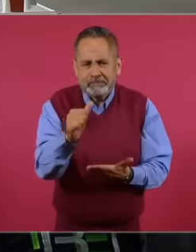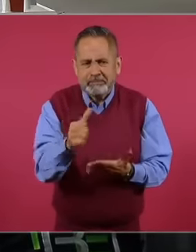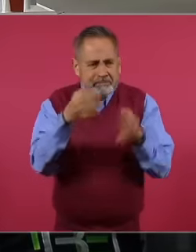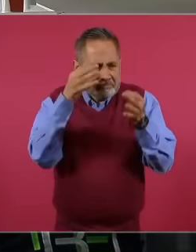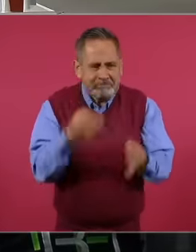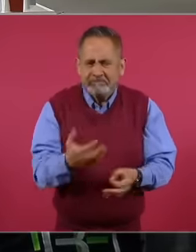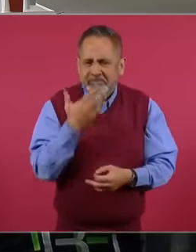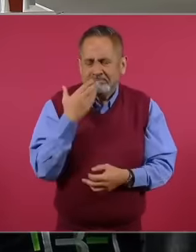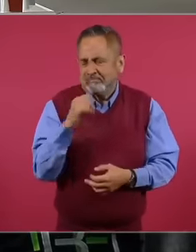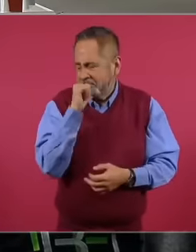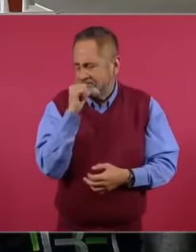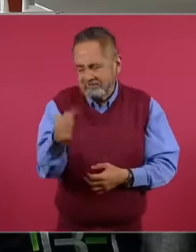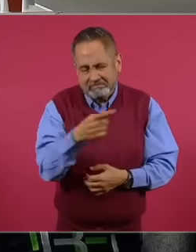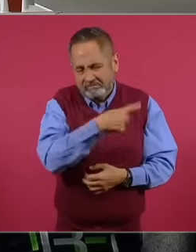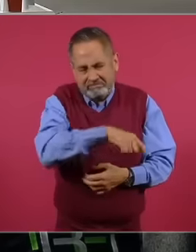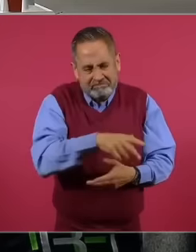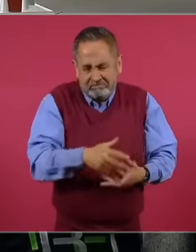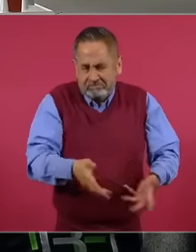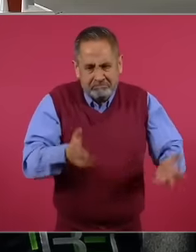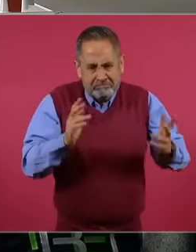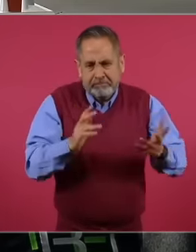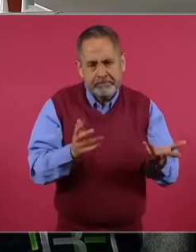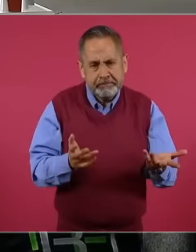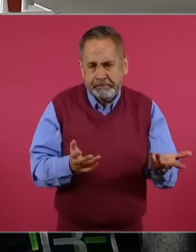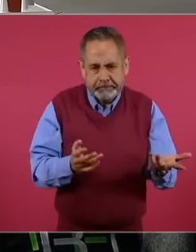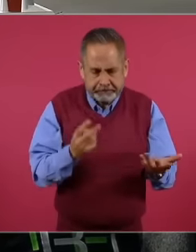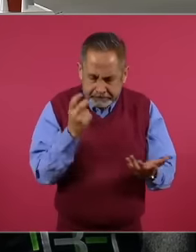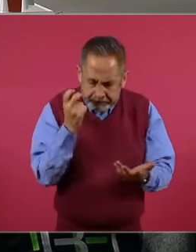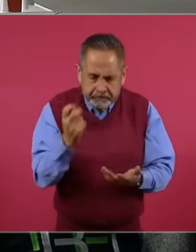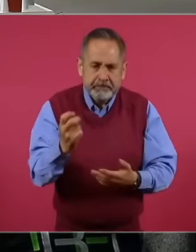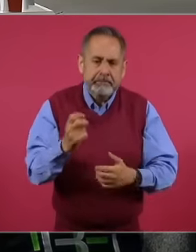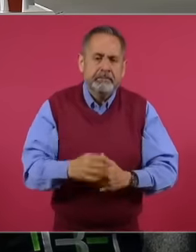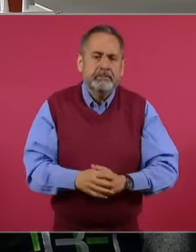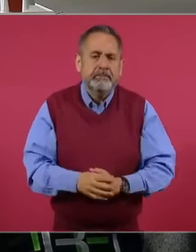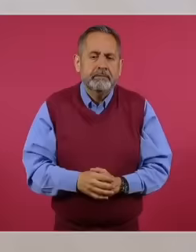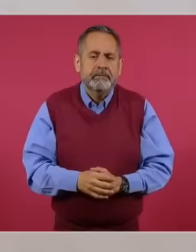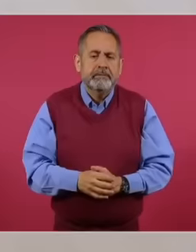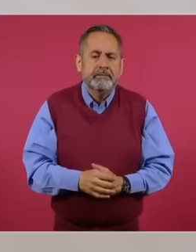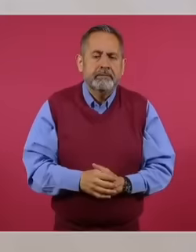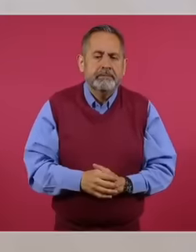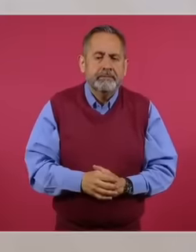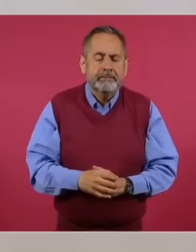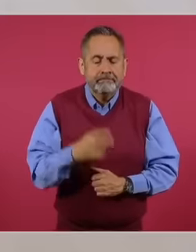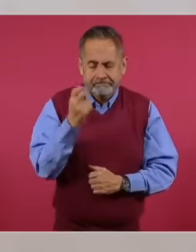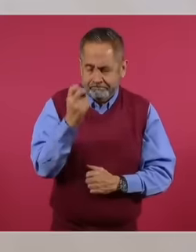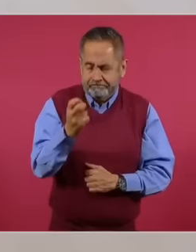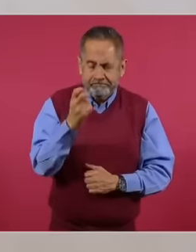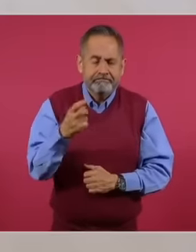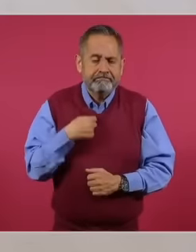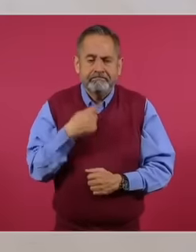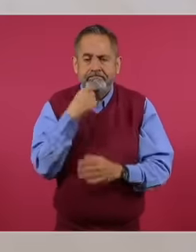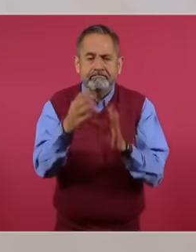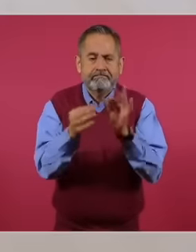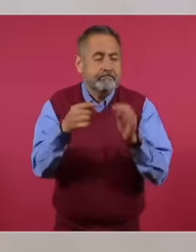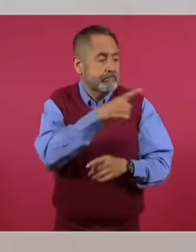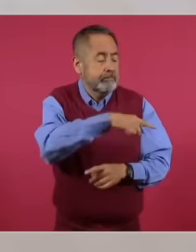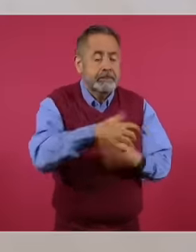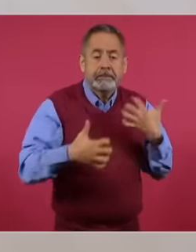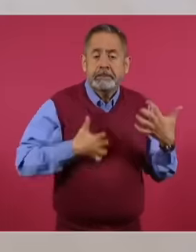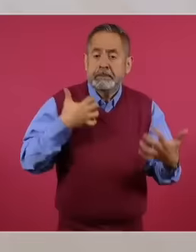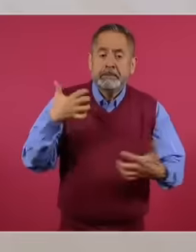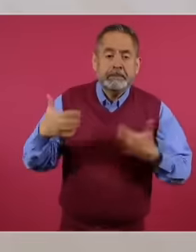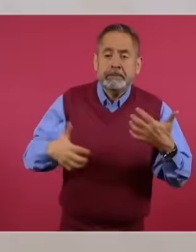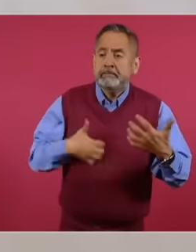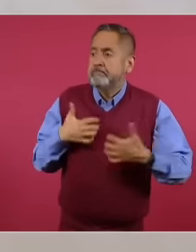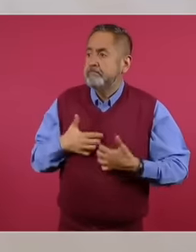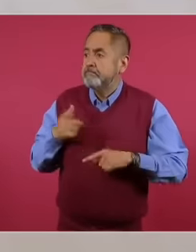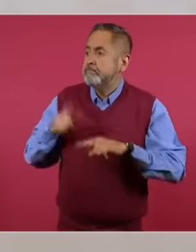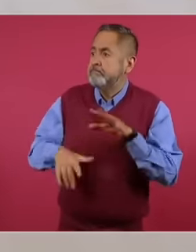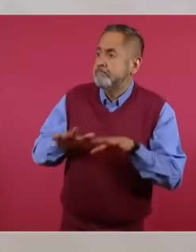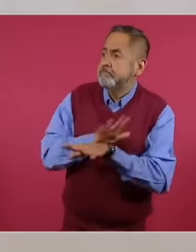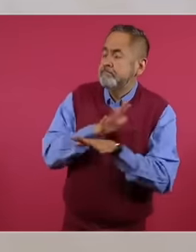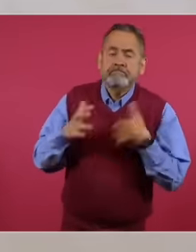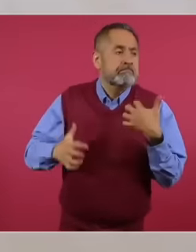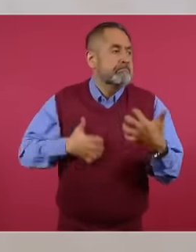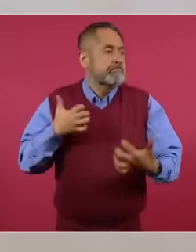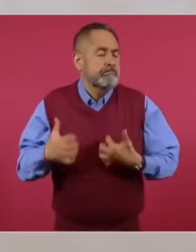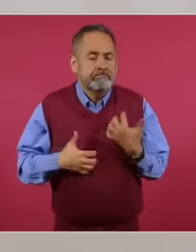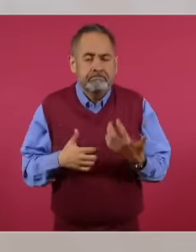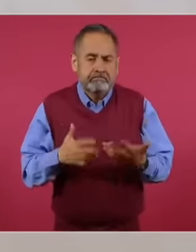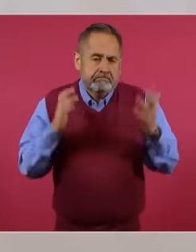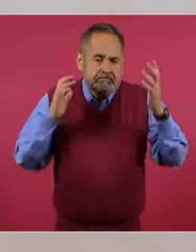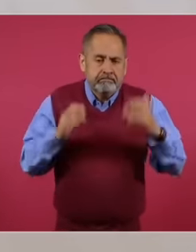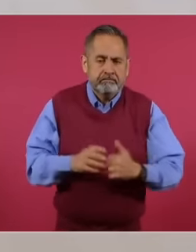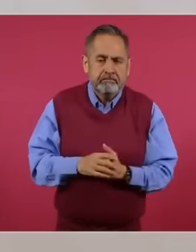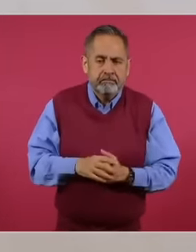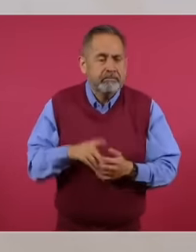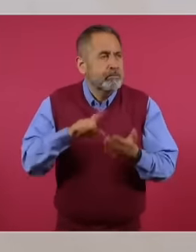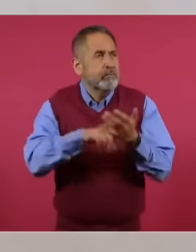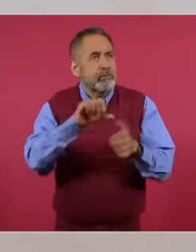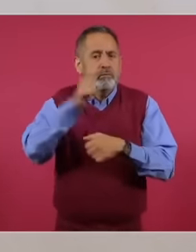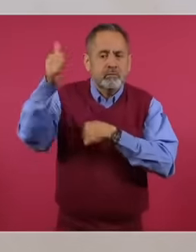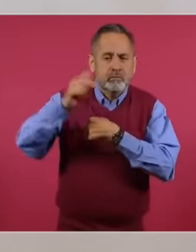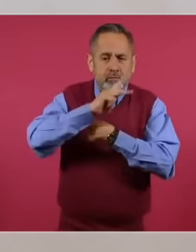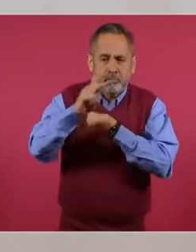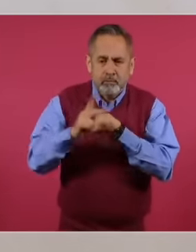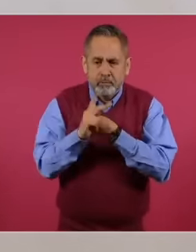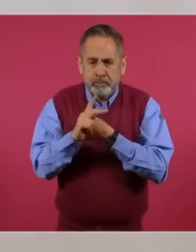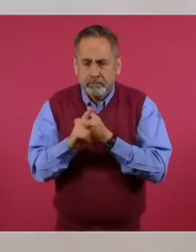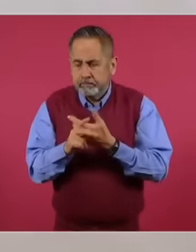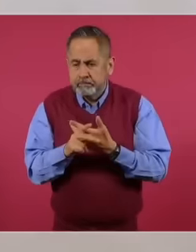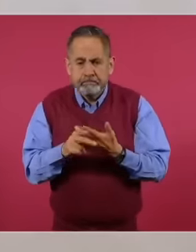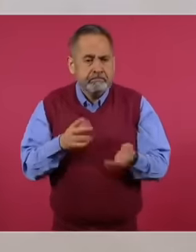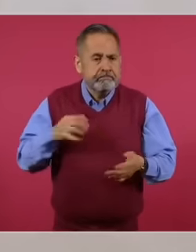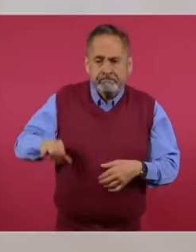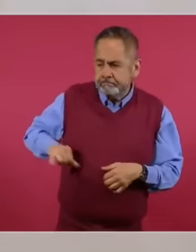, uh, and that is what bothers them and in the case of foreign interests, the same thing